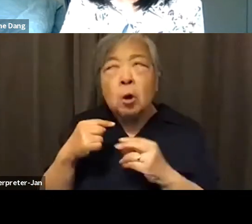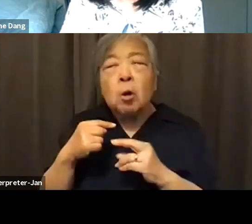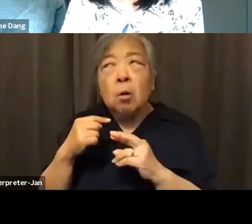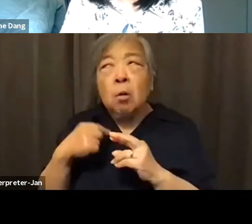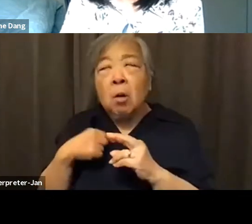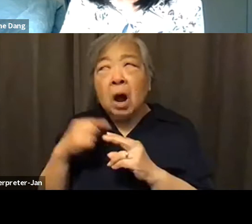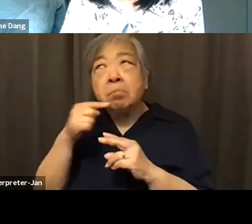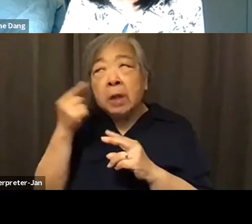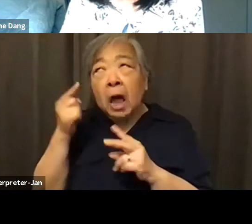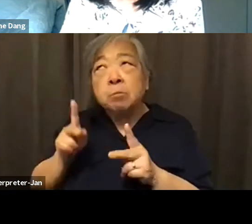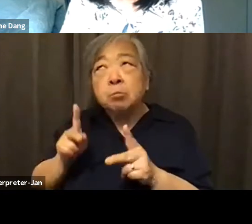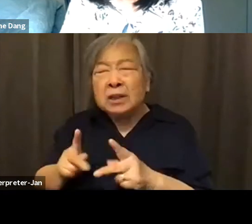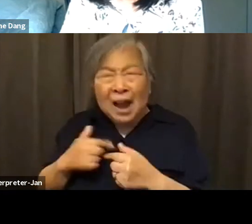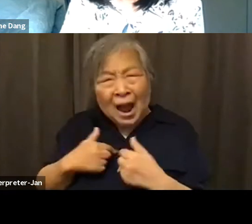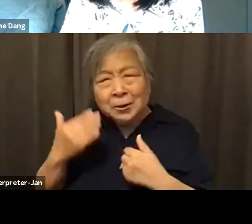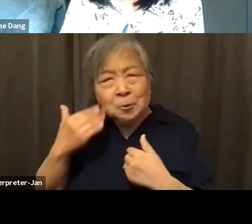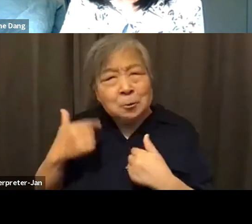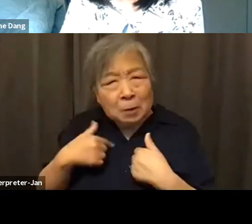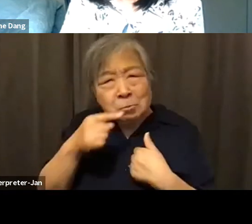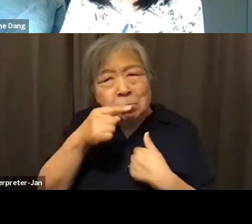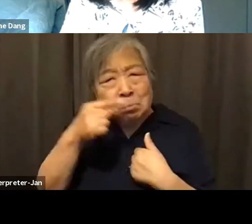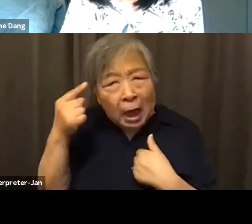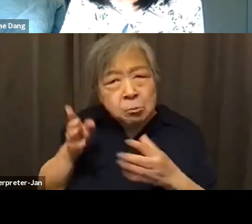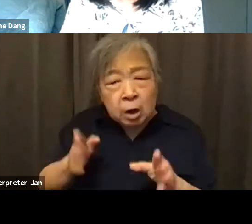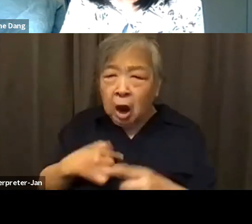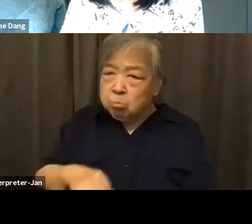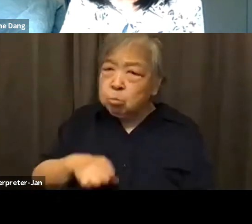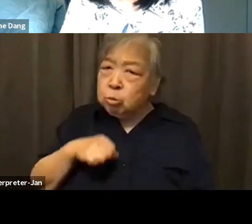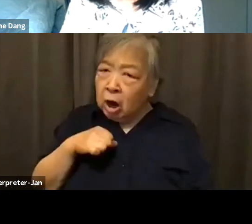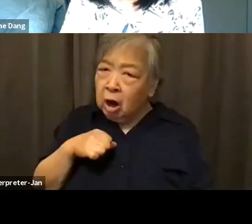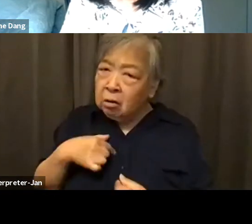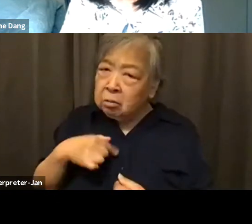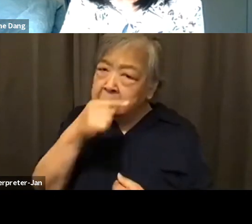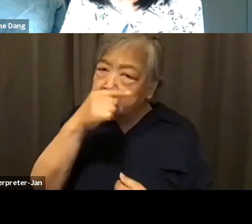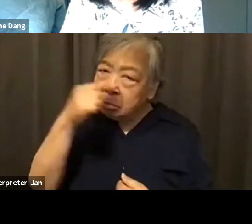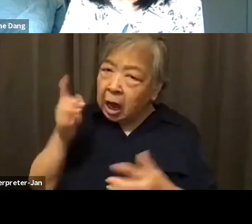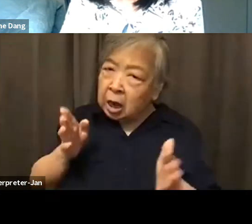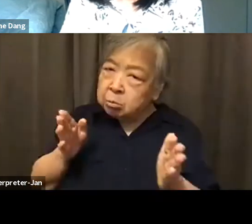I knew that I was a Black person and I'm proud to be a Black person in my Black body but